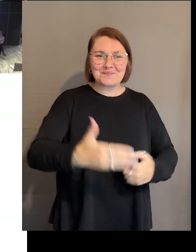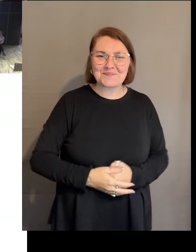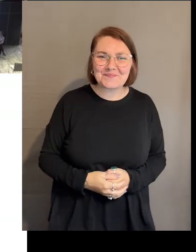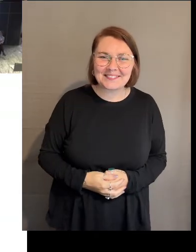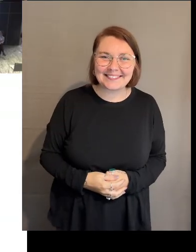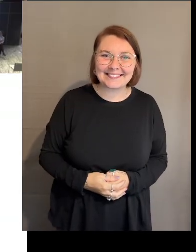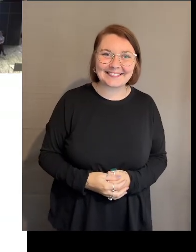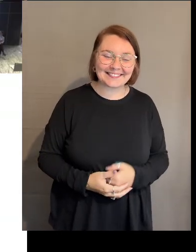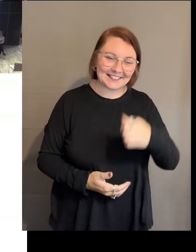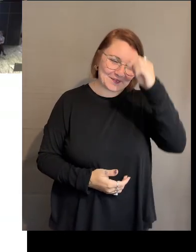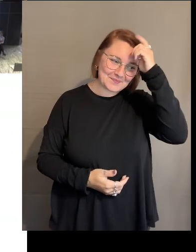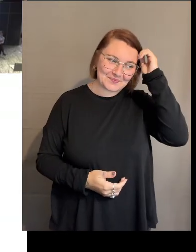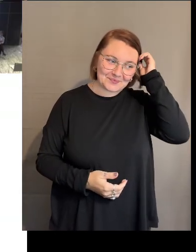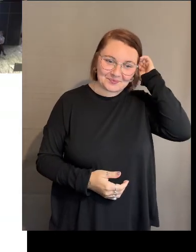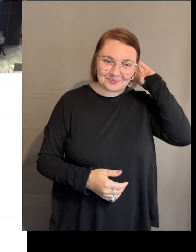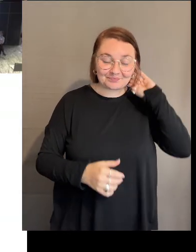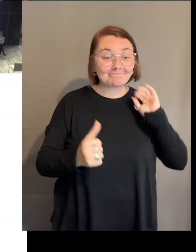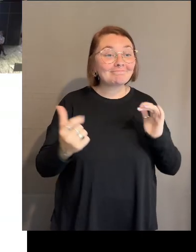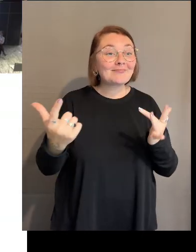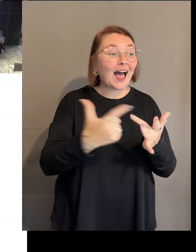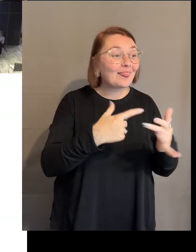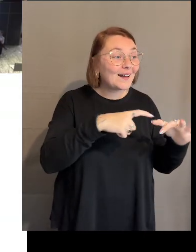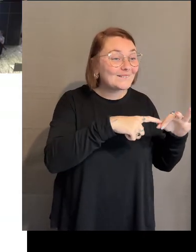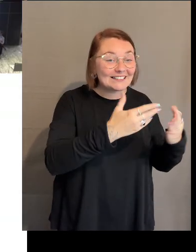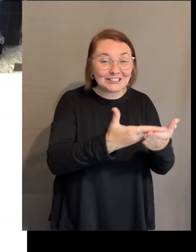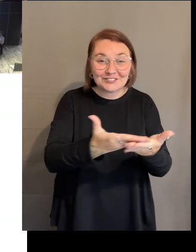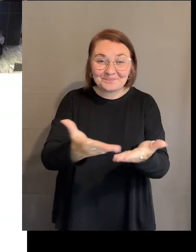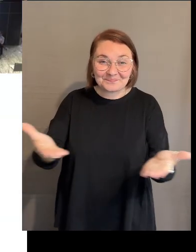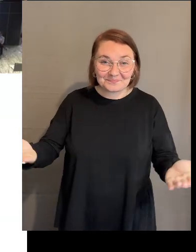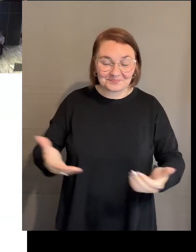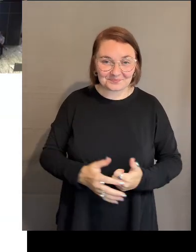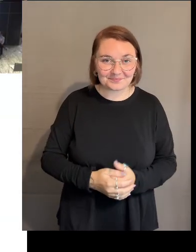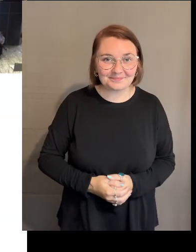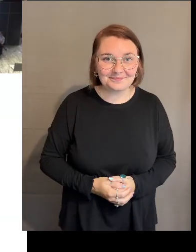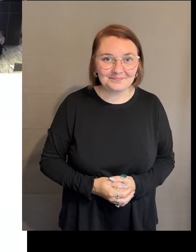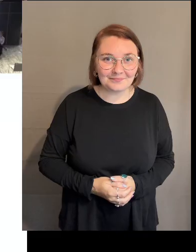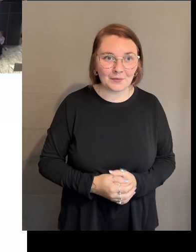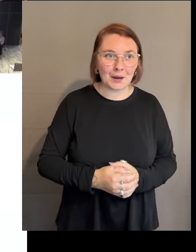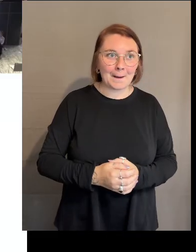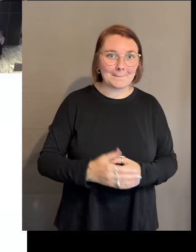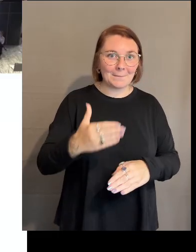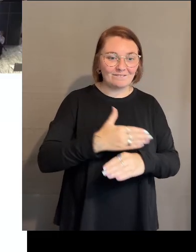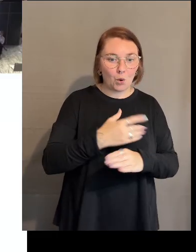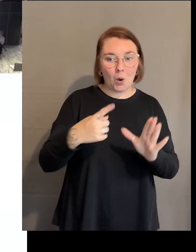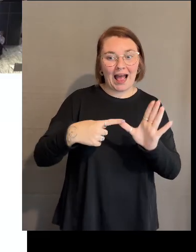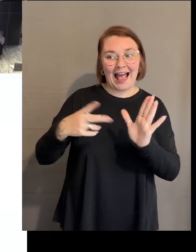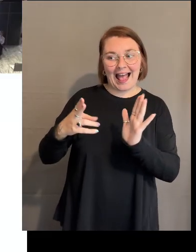Other questions? Or we have to go back to Anna to ask more of her questions.